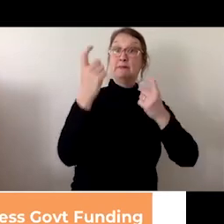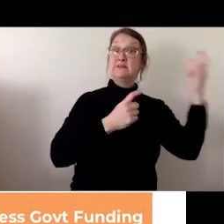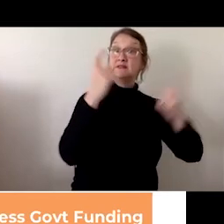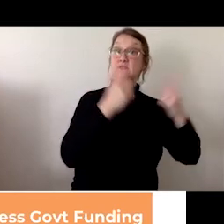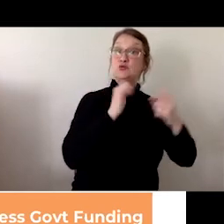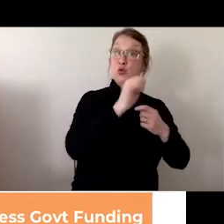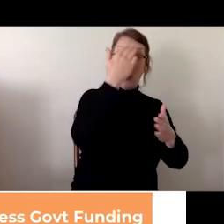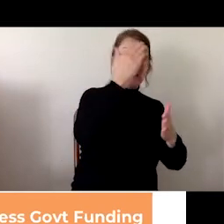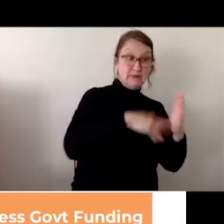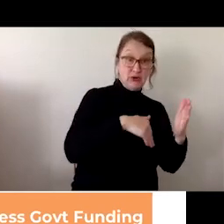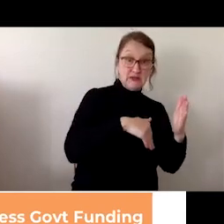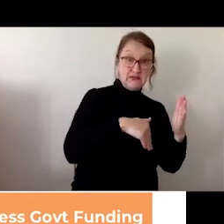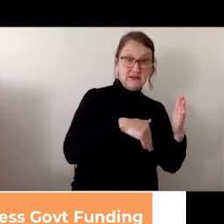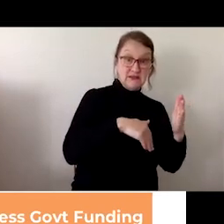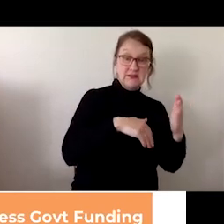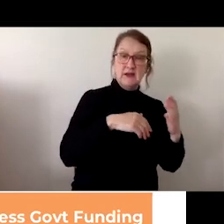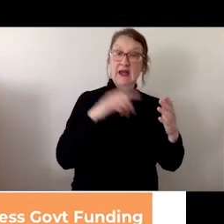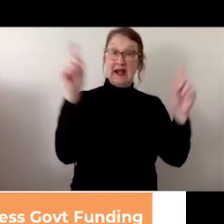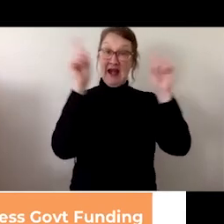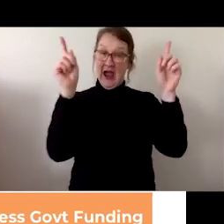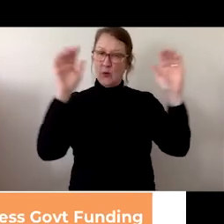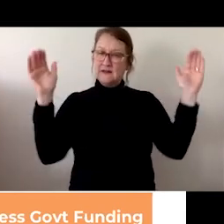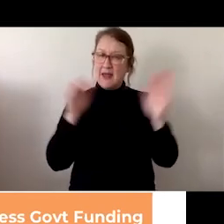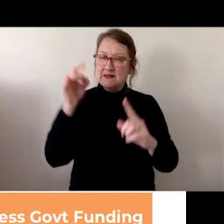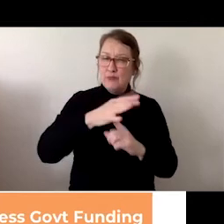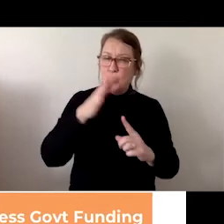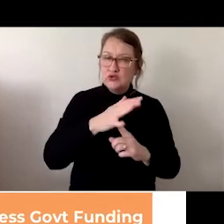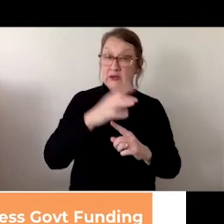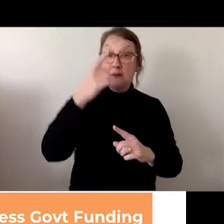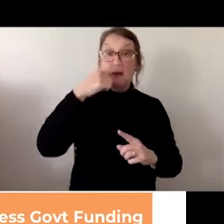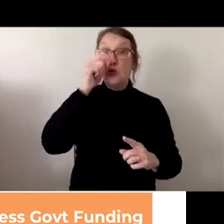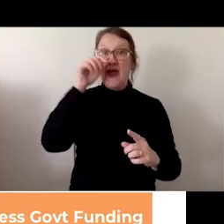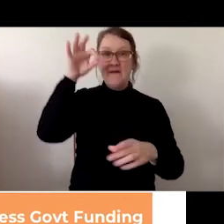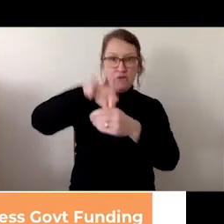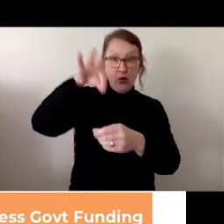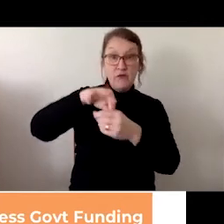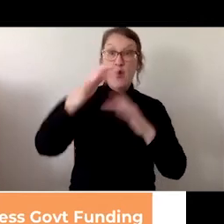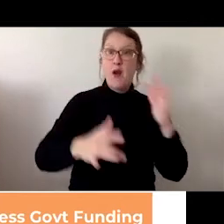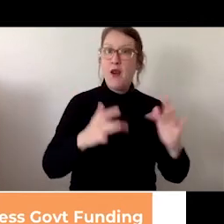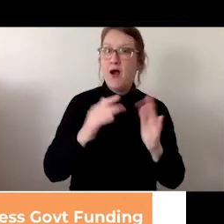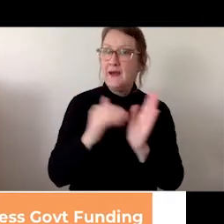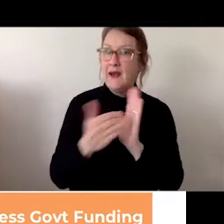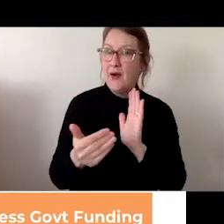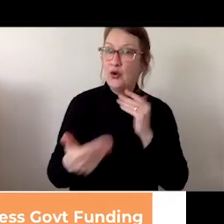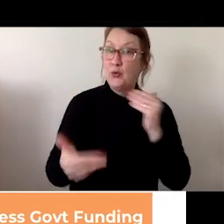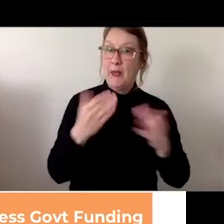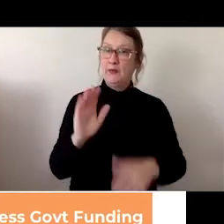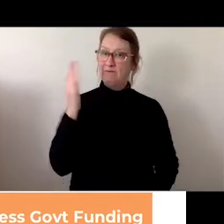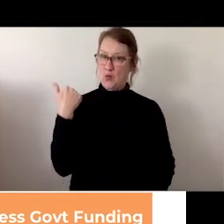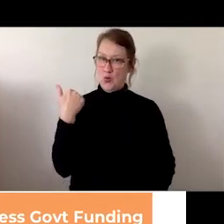voting online with their activity and voice is the way of the future. The second thing - hybridised work.